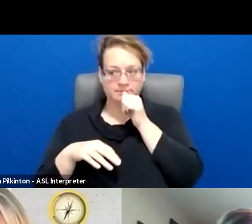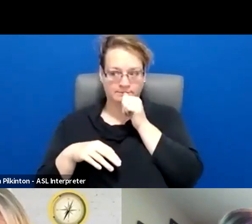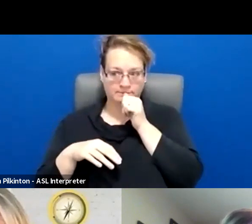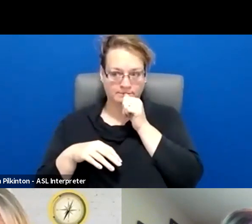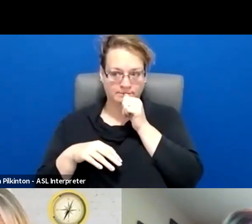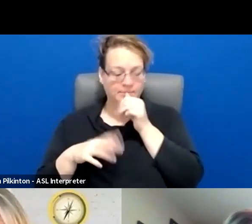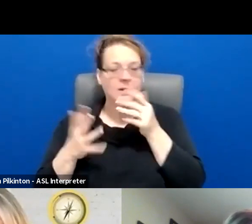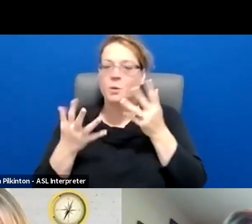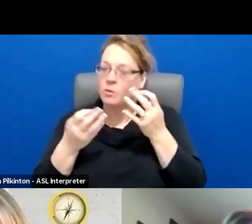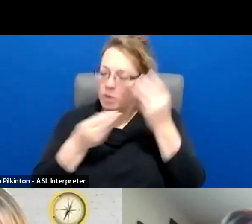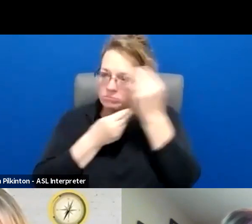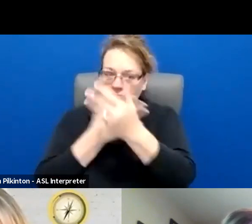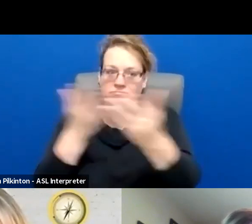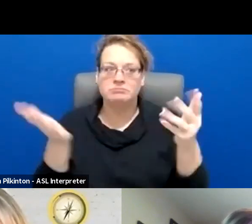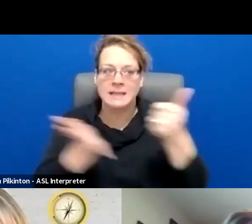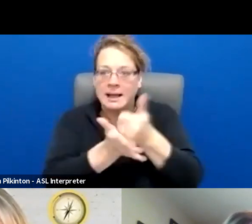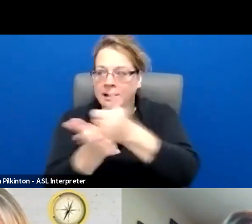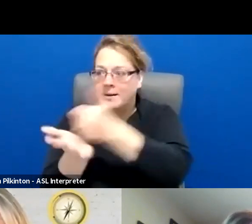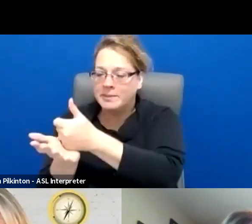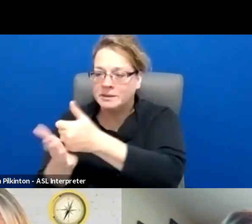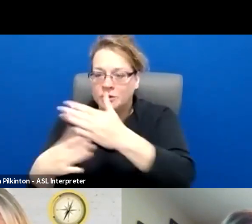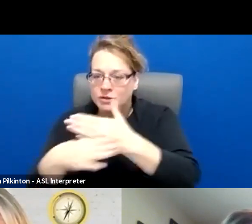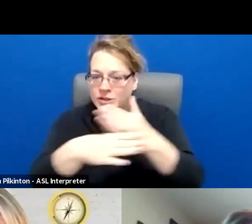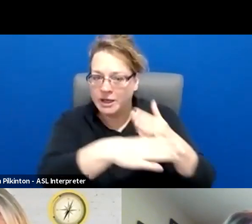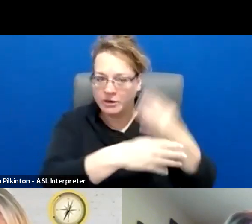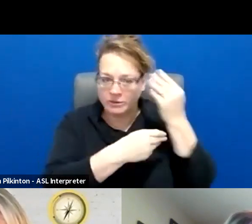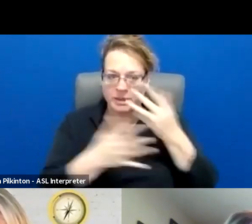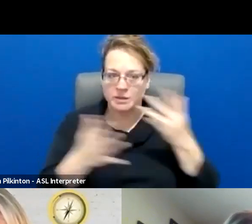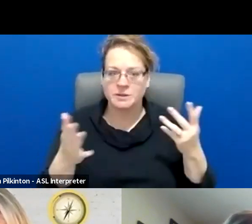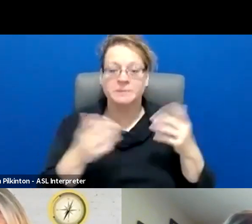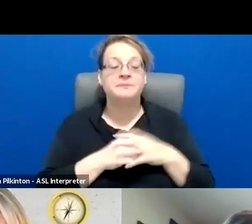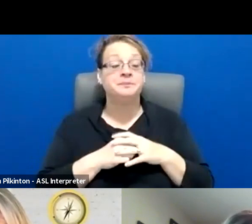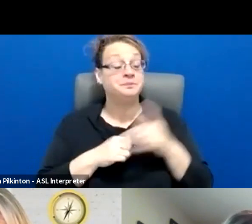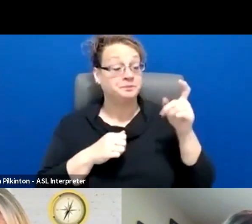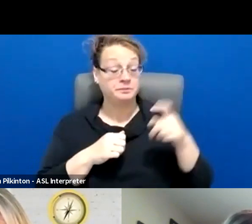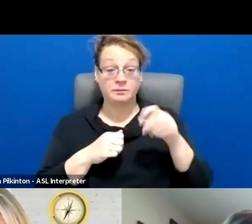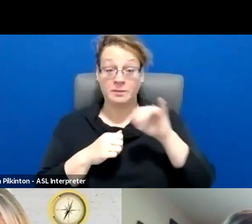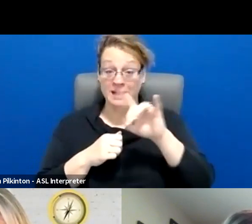Talking with others and sharing what we have learned. We don't want to keep it to ourselves.